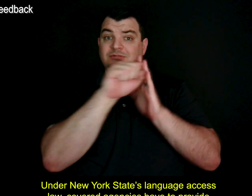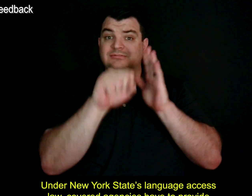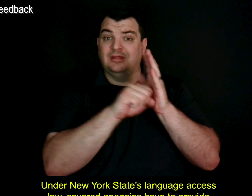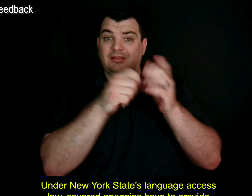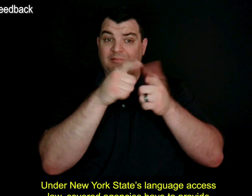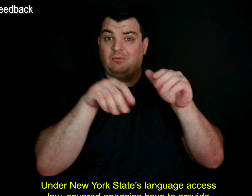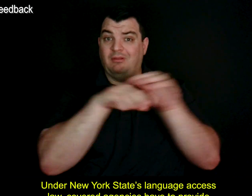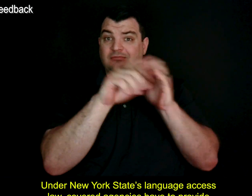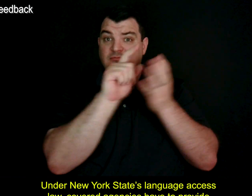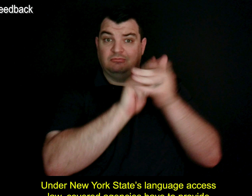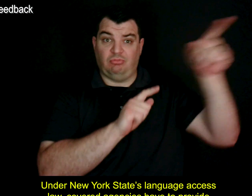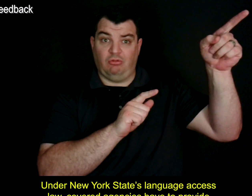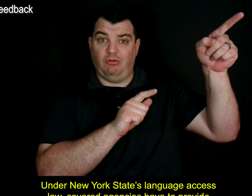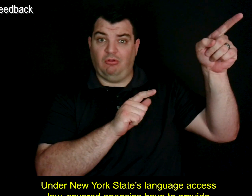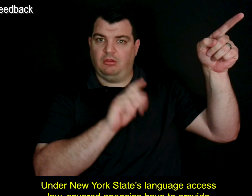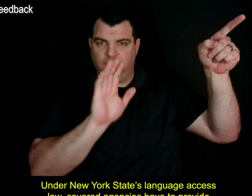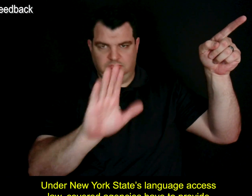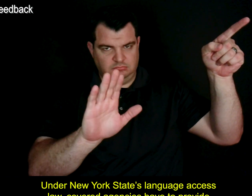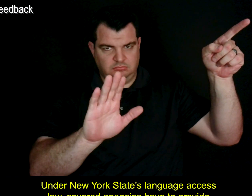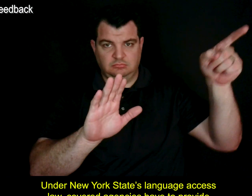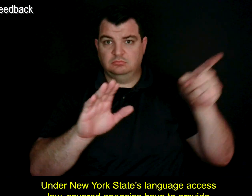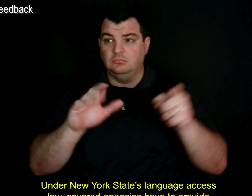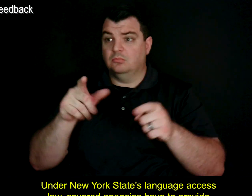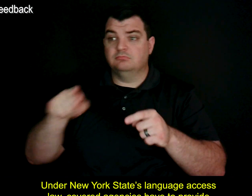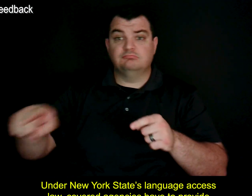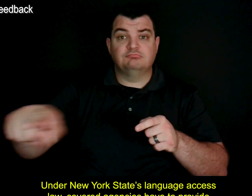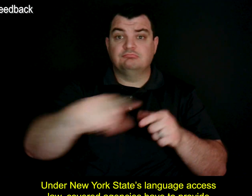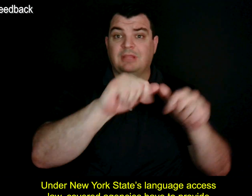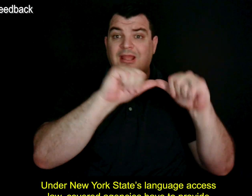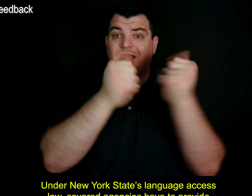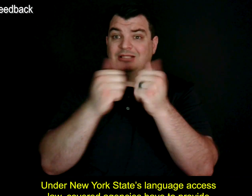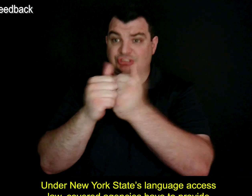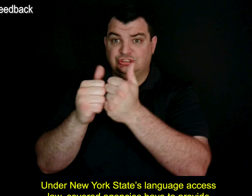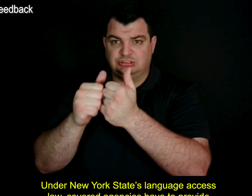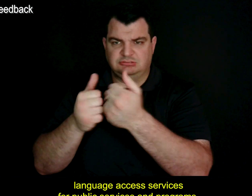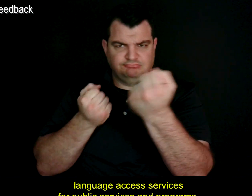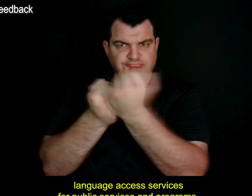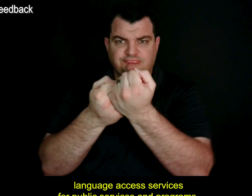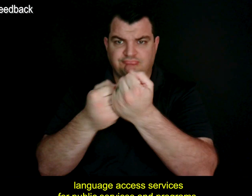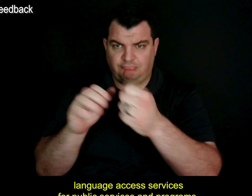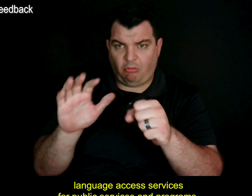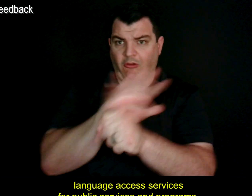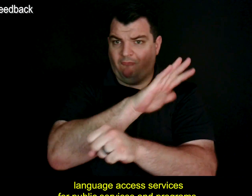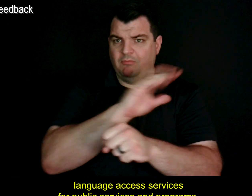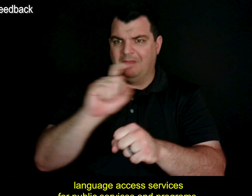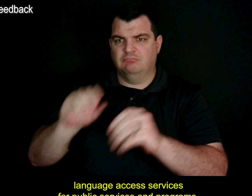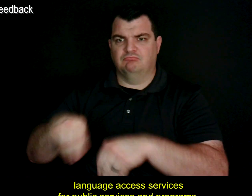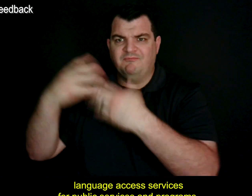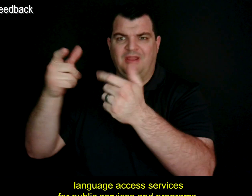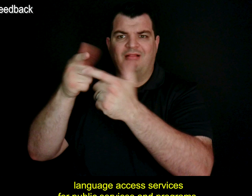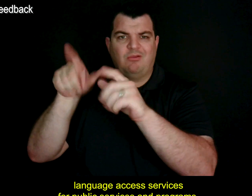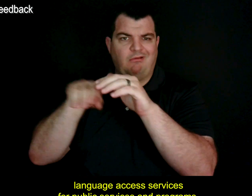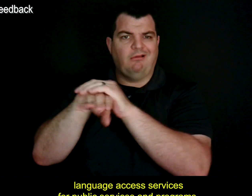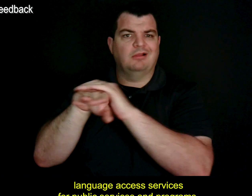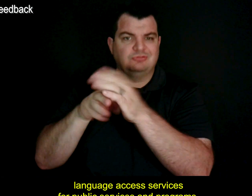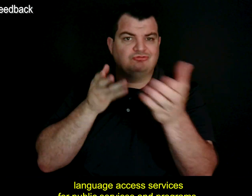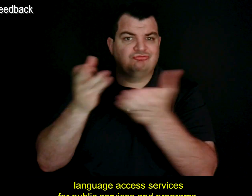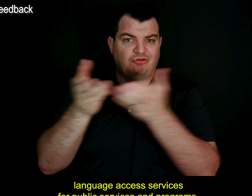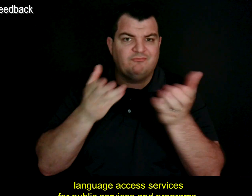Under New York State’s language access law, covered agencies have to provide language access services for public services and programs.